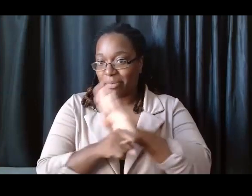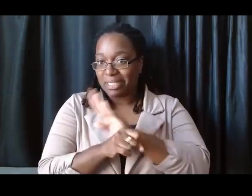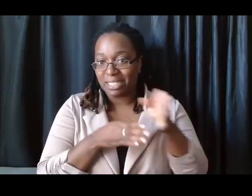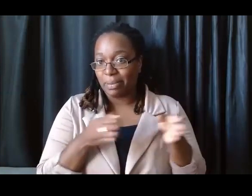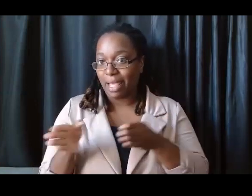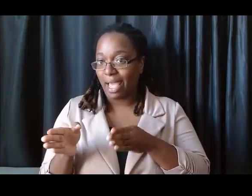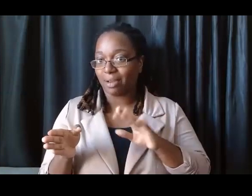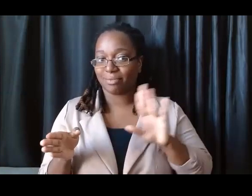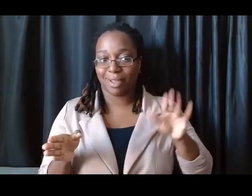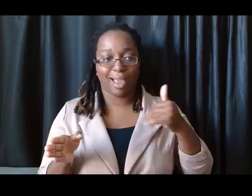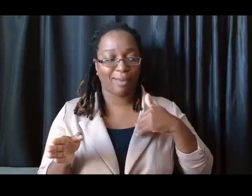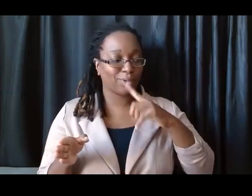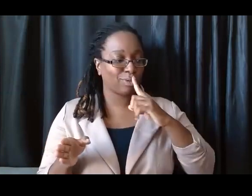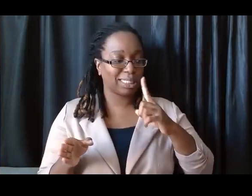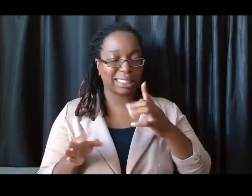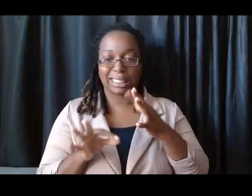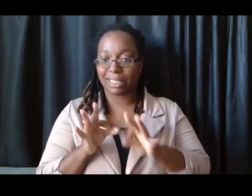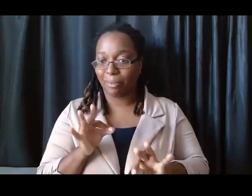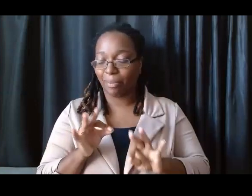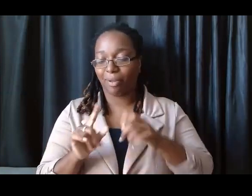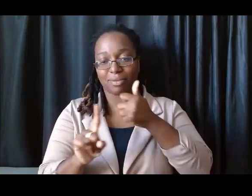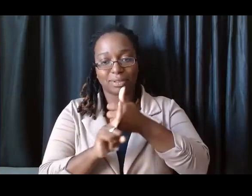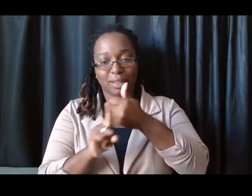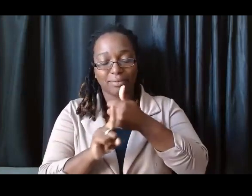self-employment activity they will do and a business plan feels overkill.